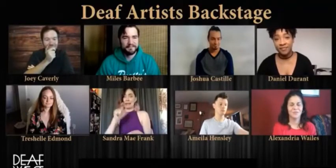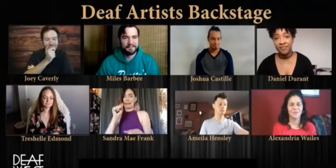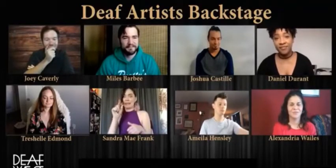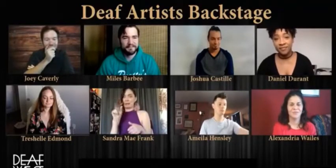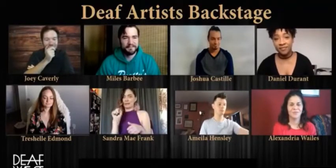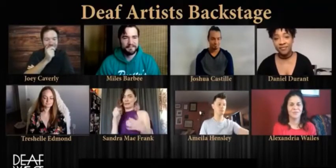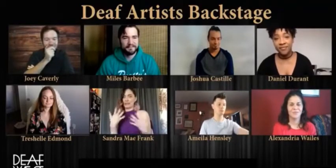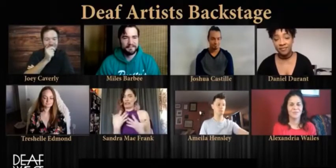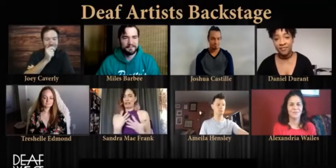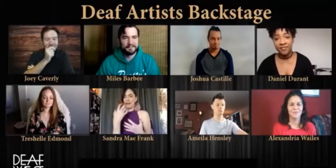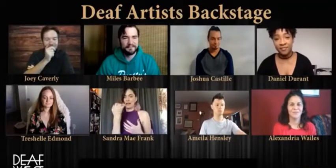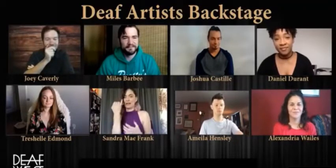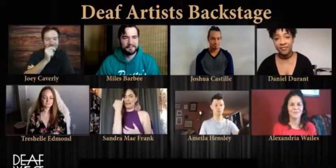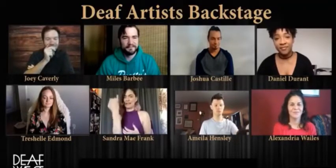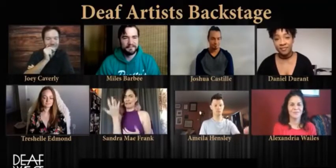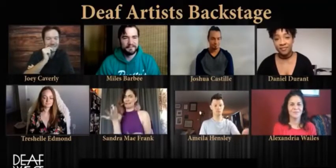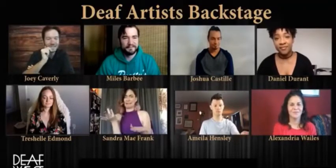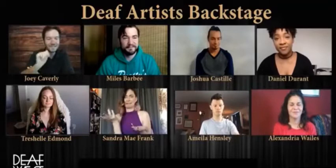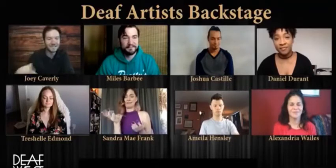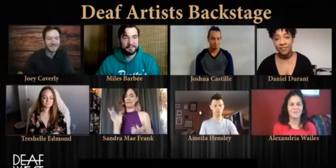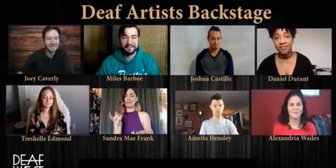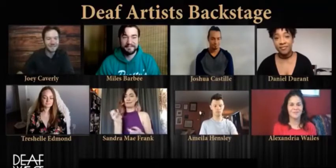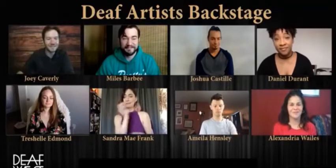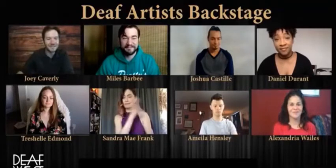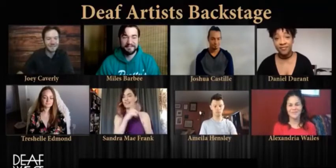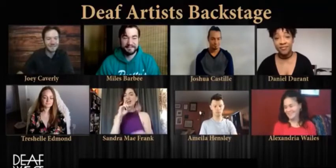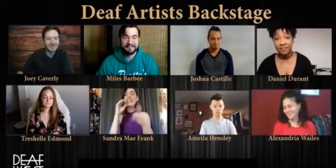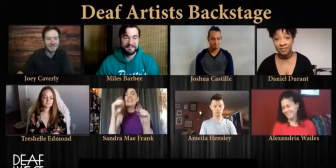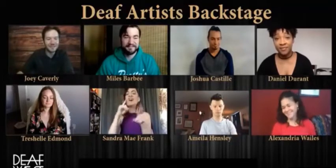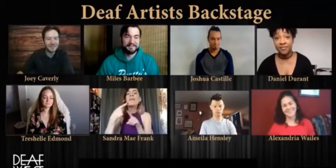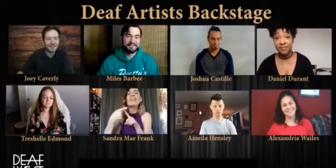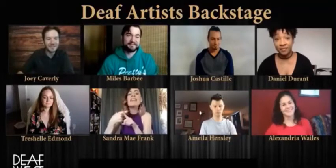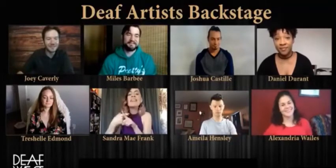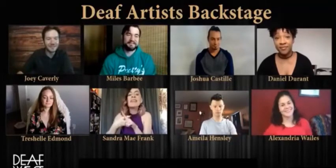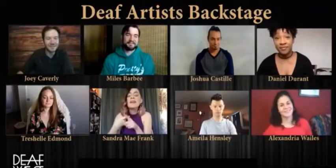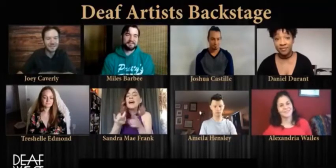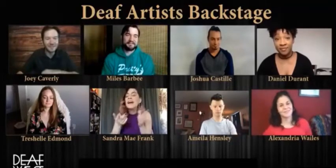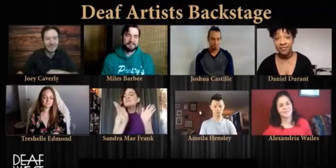I really didn't know what it was going to look like. It was actually sort of a terrifying experience for me.